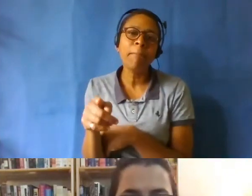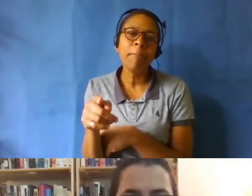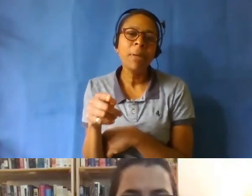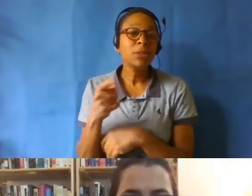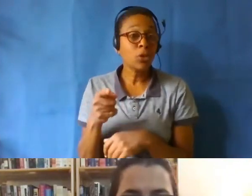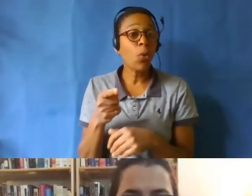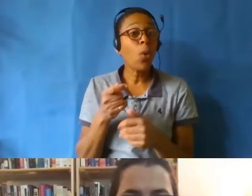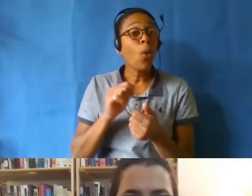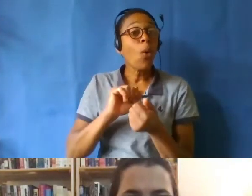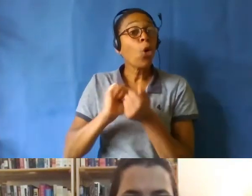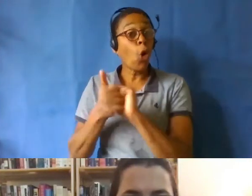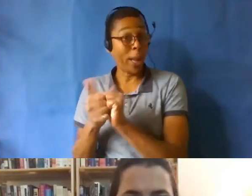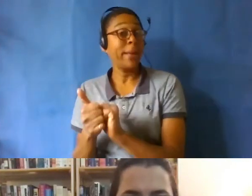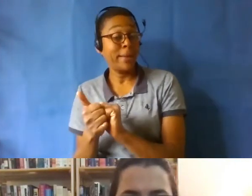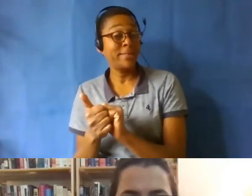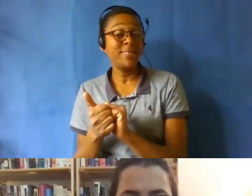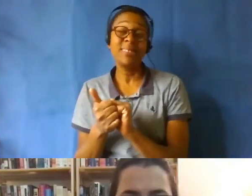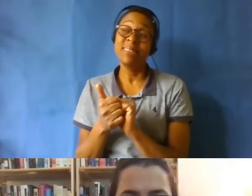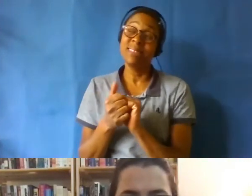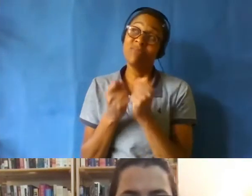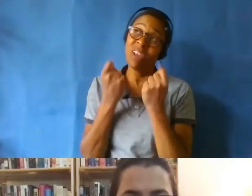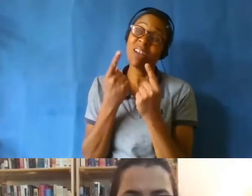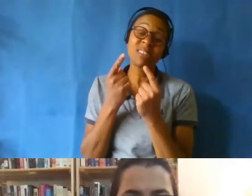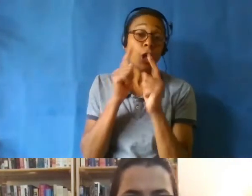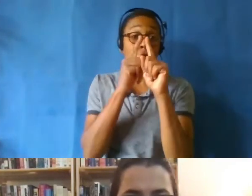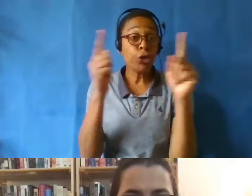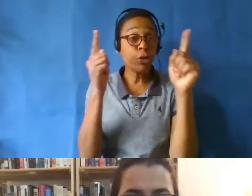university is never going to transform but what you can do is steal some of its